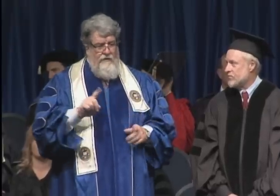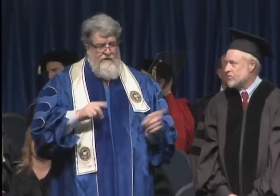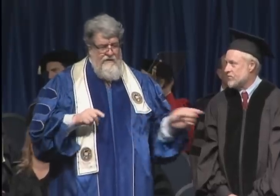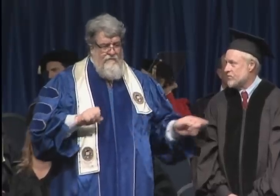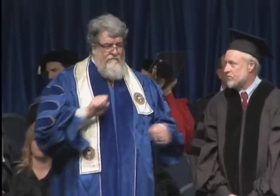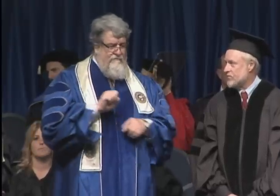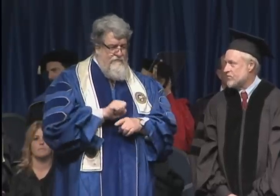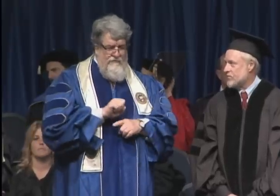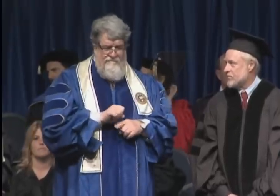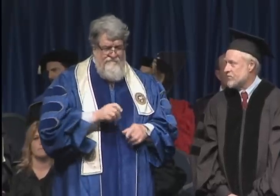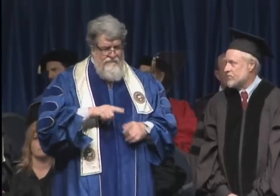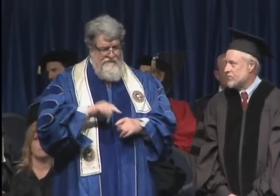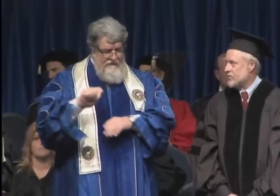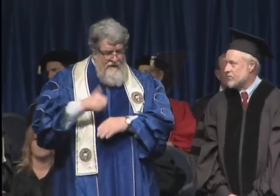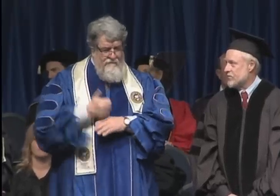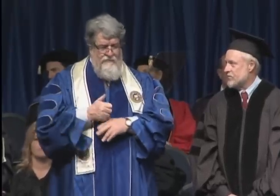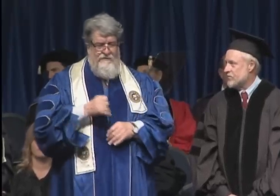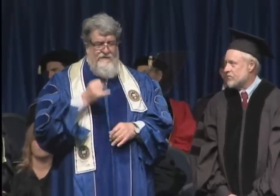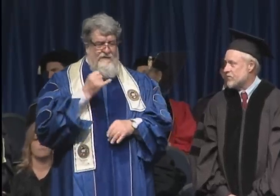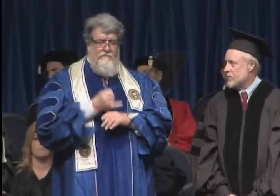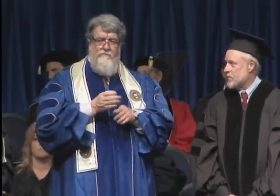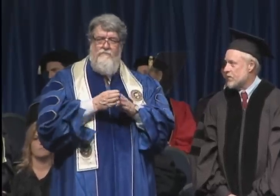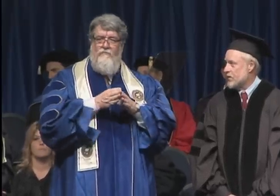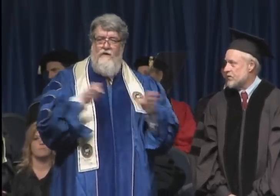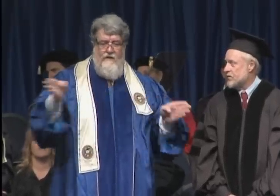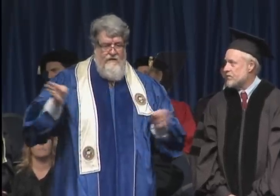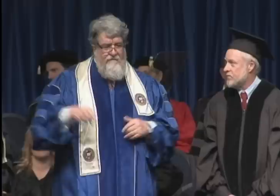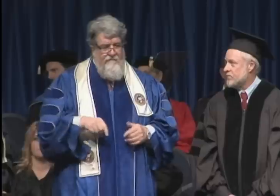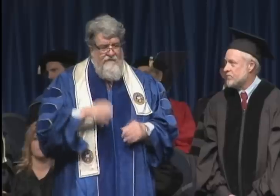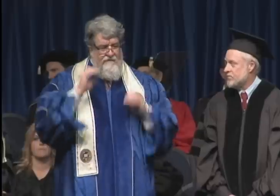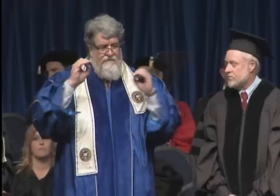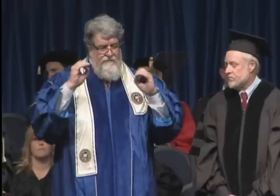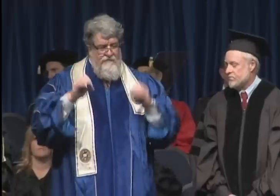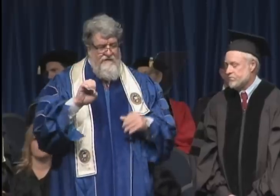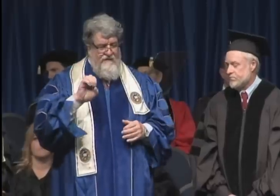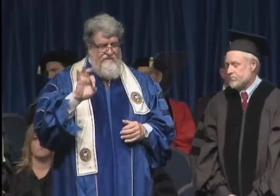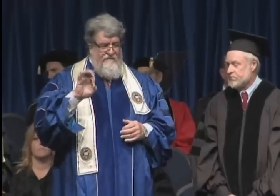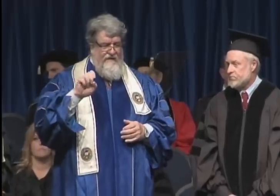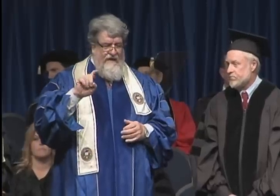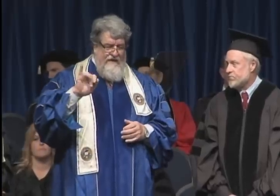to establish an institute-wide teaching effectiveness program.